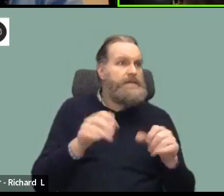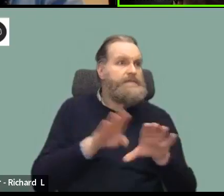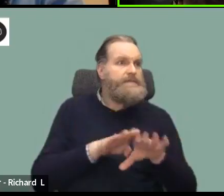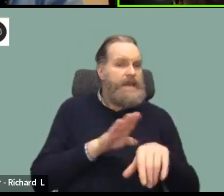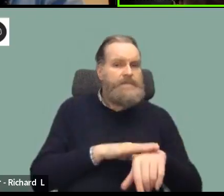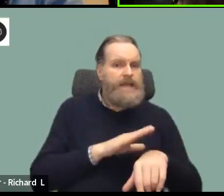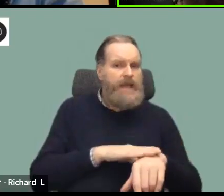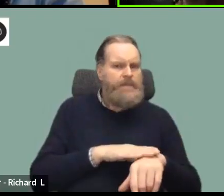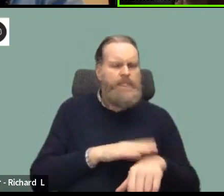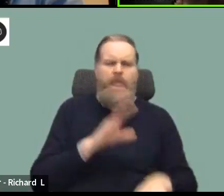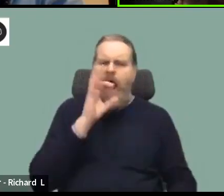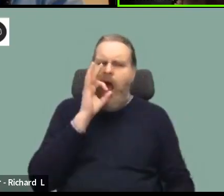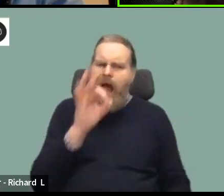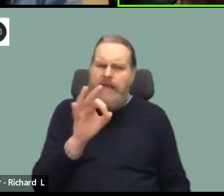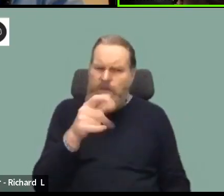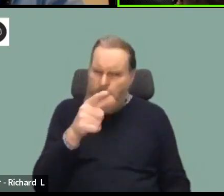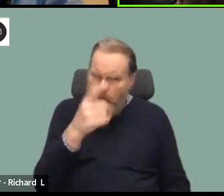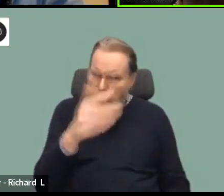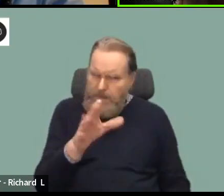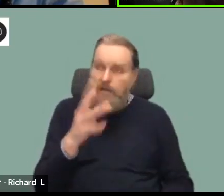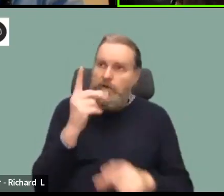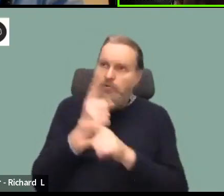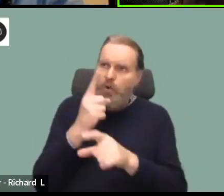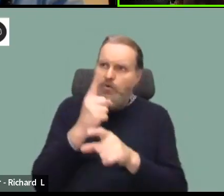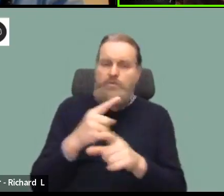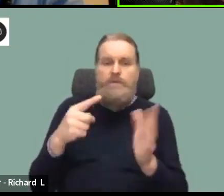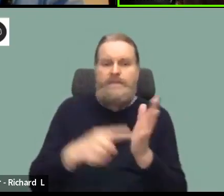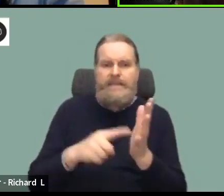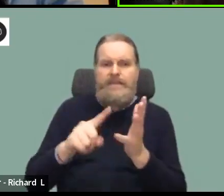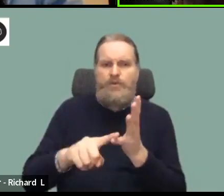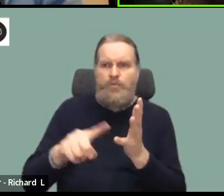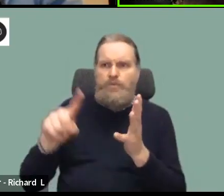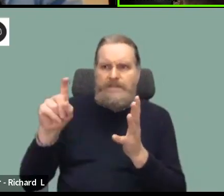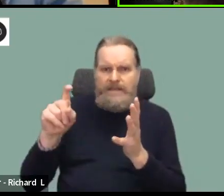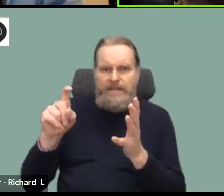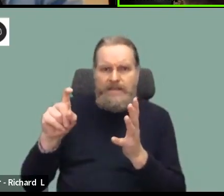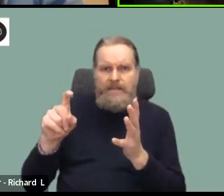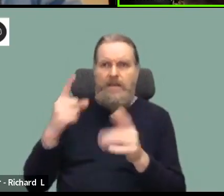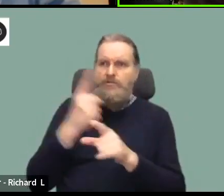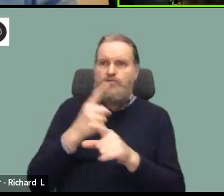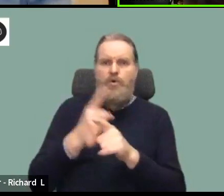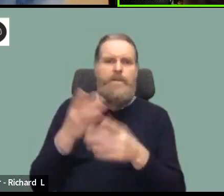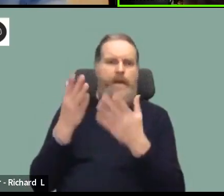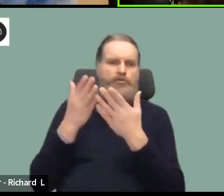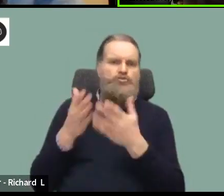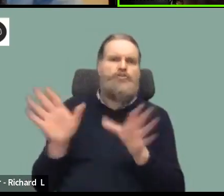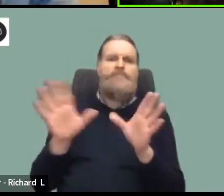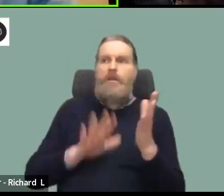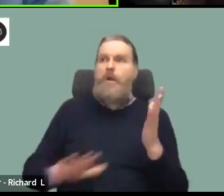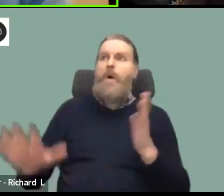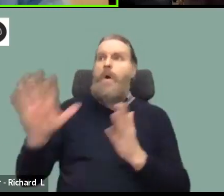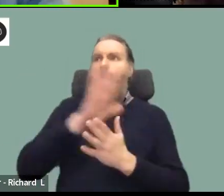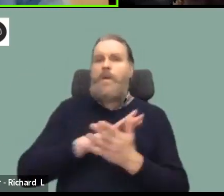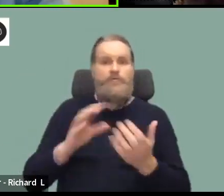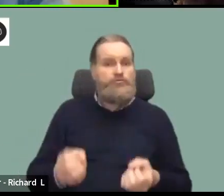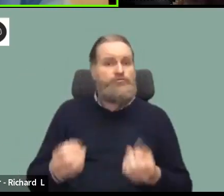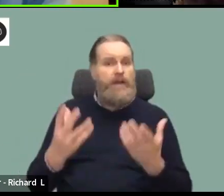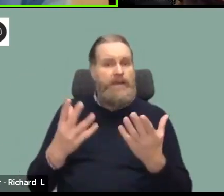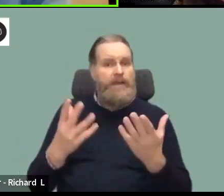s and Adrian from potsdam back or search multi branch, so or search multi branch says are you still haven't talked to the tCM you still haven't talked to the tC and other unions regarding what. he does he described as a described as a general strikes and you want to respond